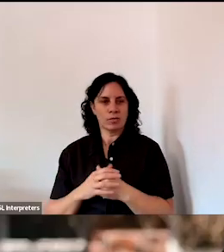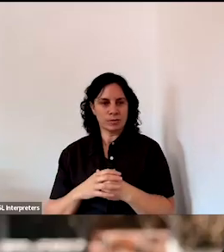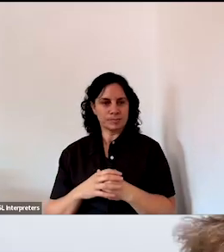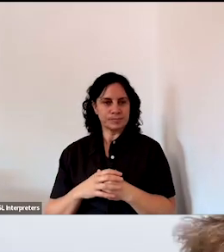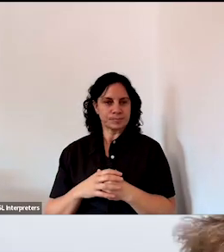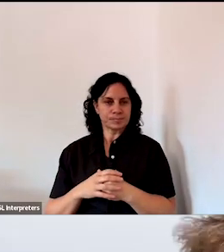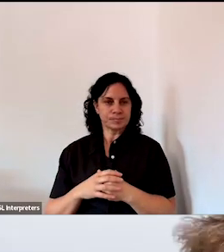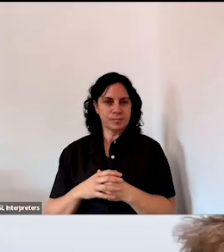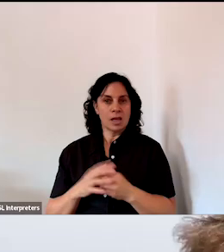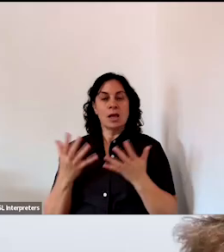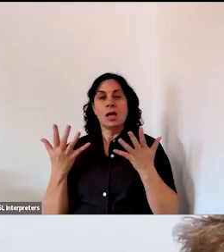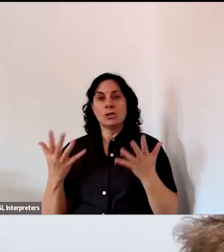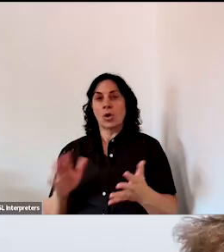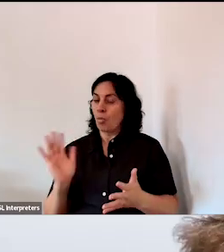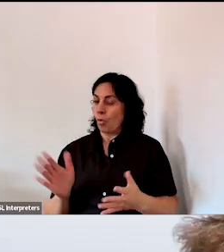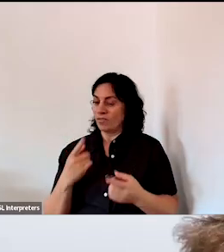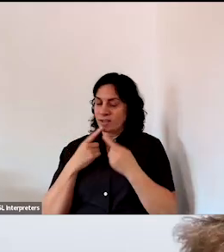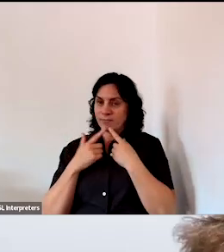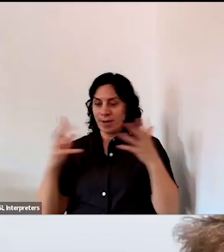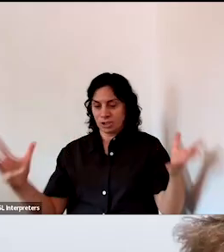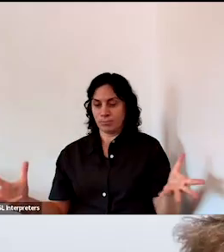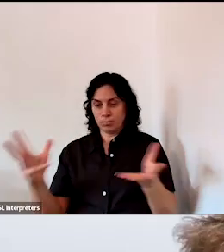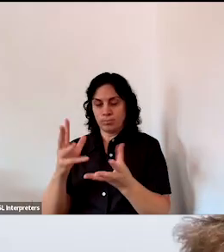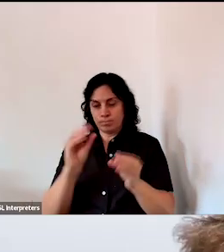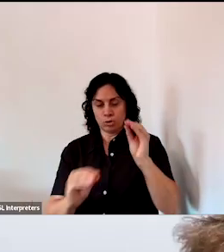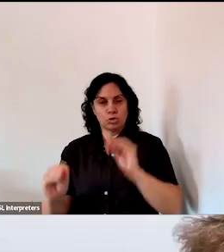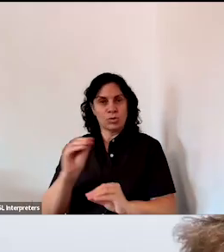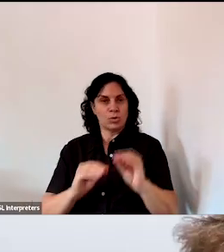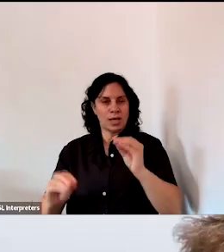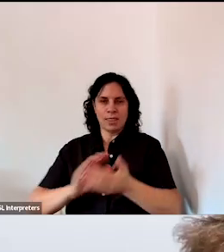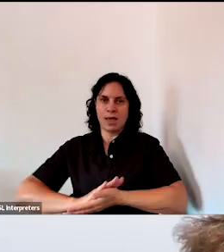So when we pull this all together, we get a clearer narrative that starts to emerge.